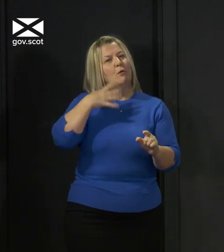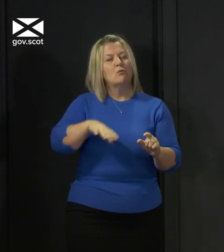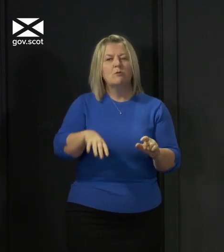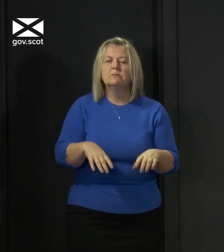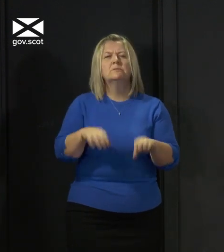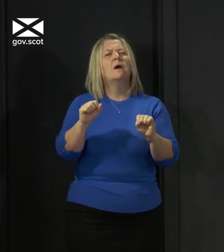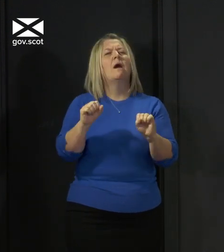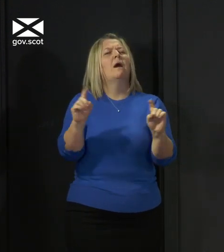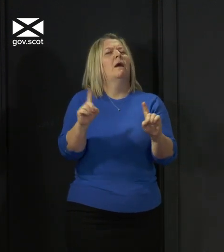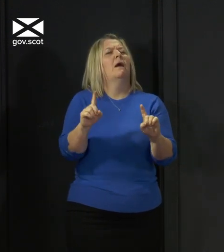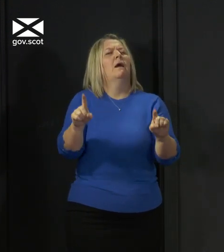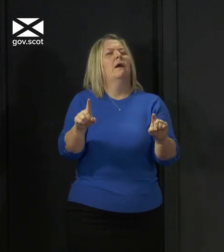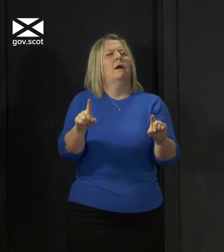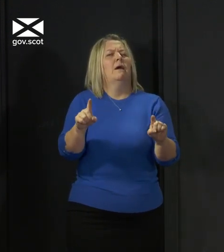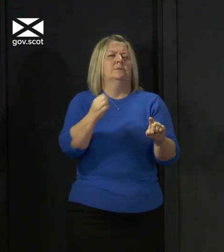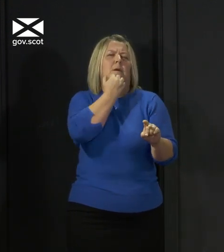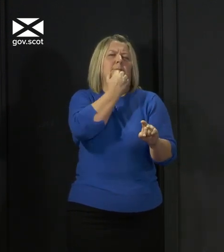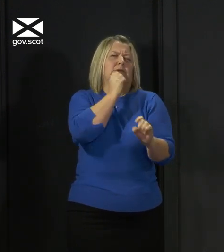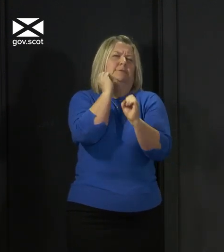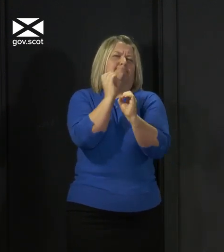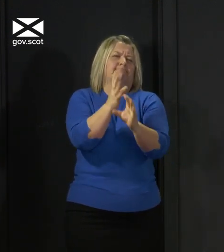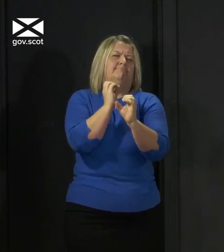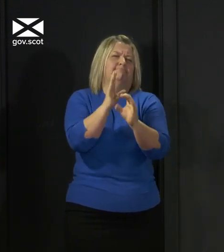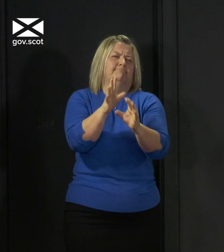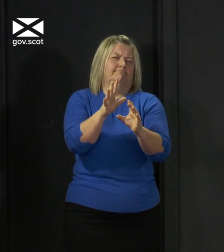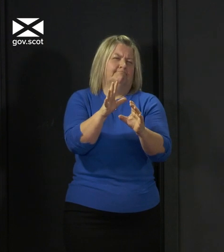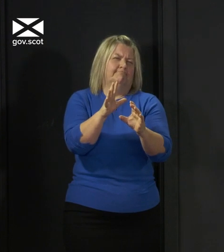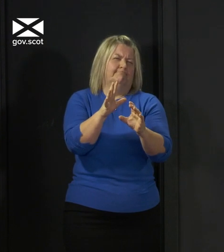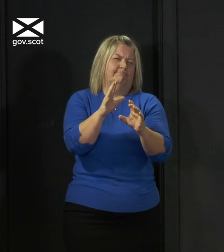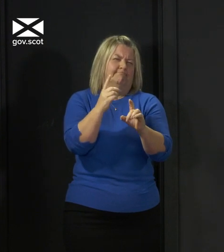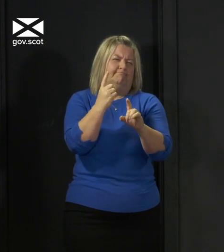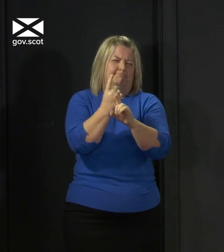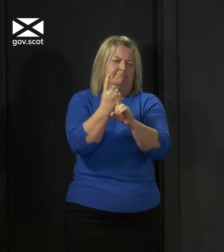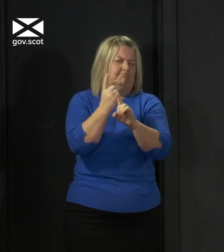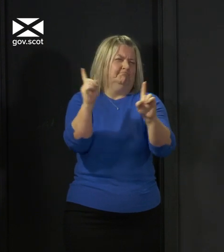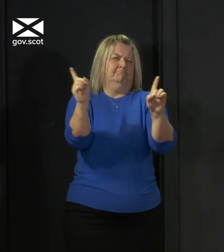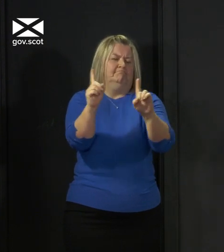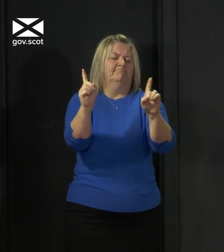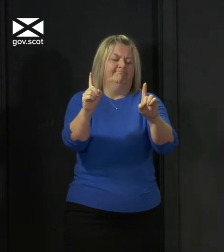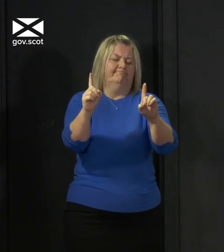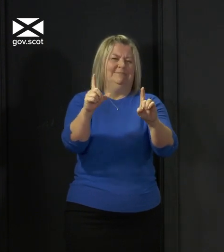key statistics in relation to the spread of Corbett 19 in Scotland as a Manor